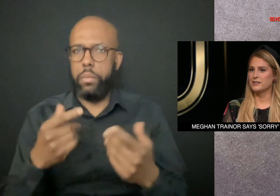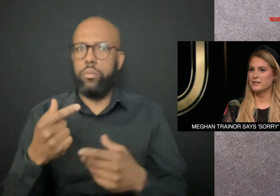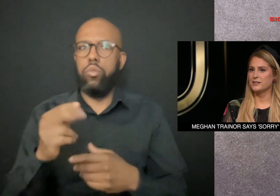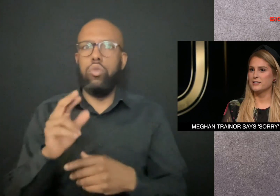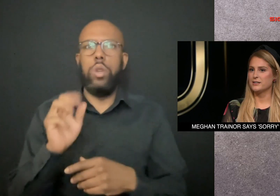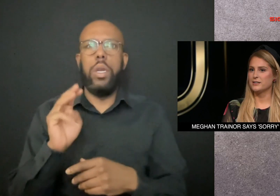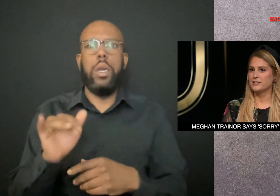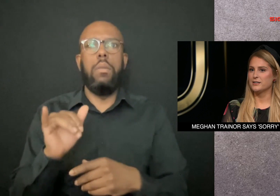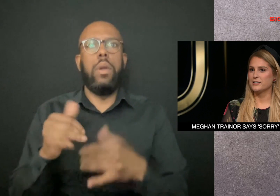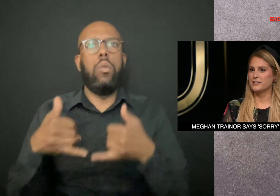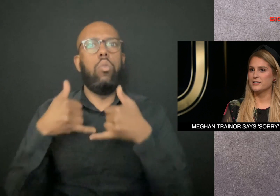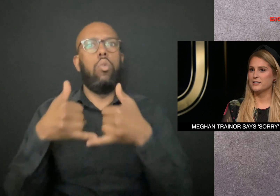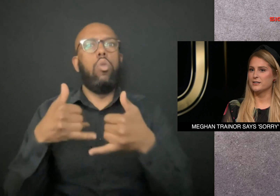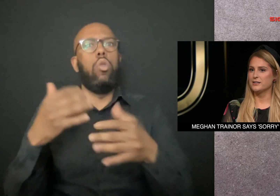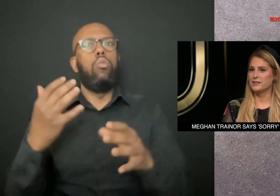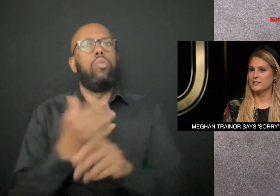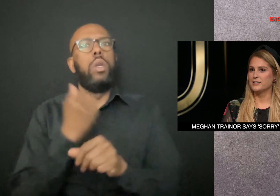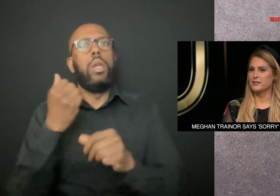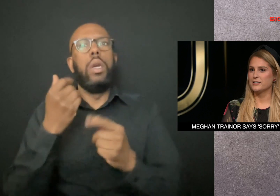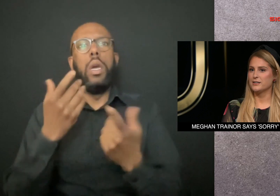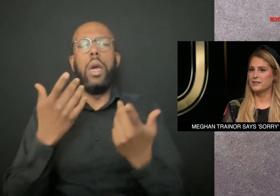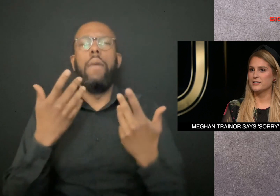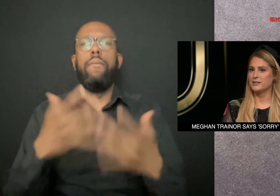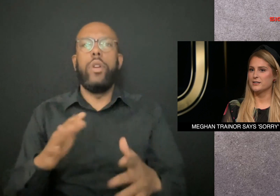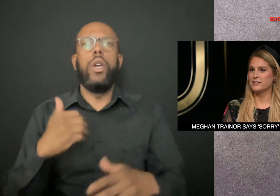29-year-old Grammy award-winning singer Meghan